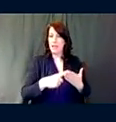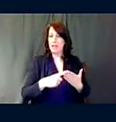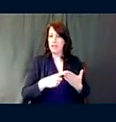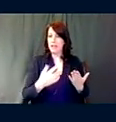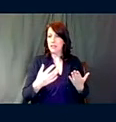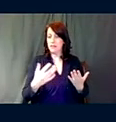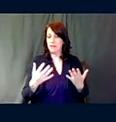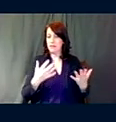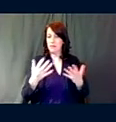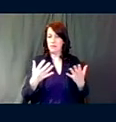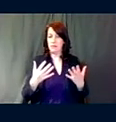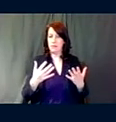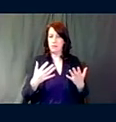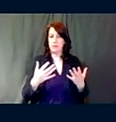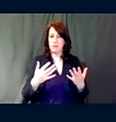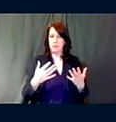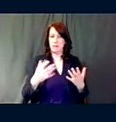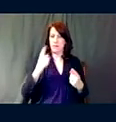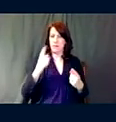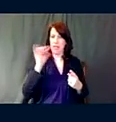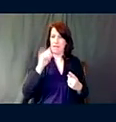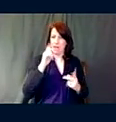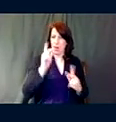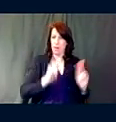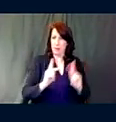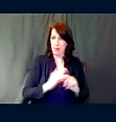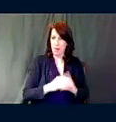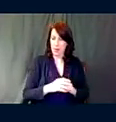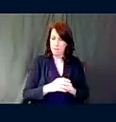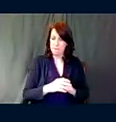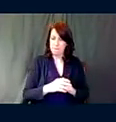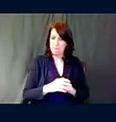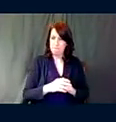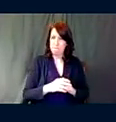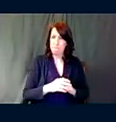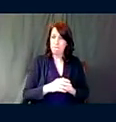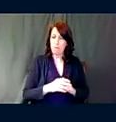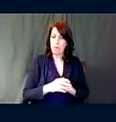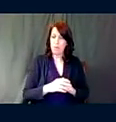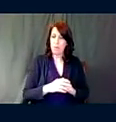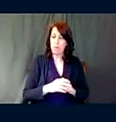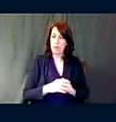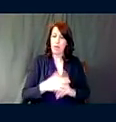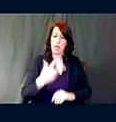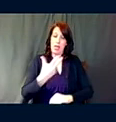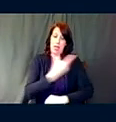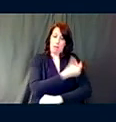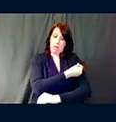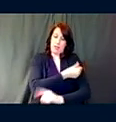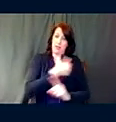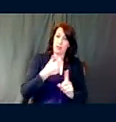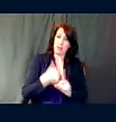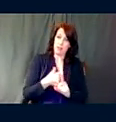INCENTIVE TO GET IMMUNIZED, NOBODY IS DISCUSSING REMOVING THEM TO CREATE AUTONOMY.